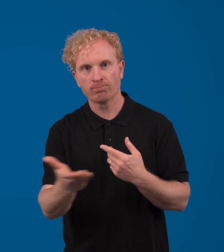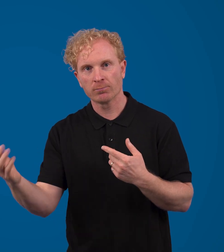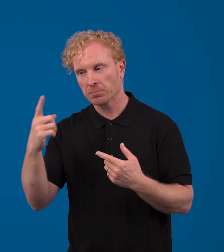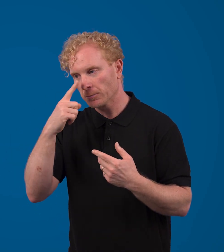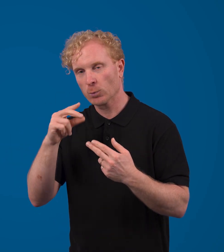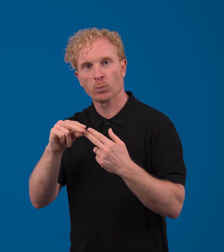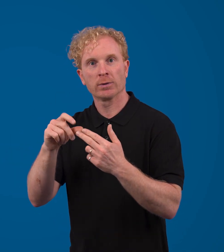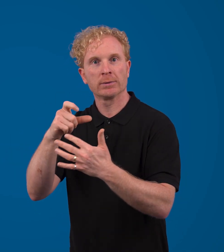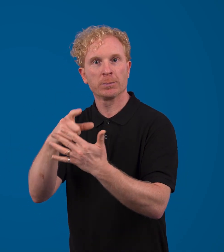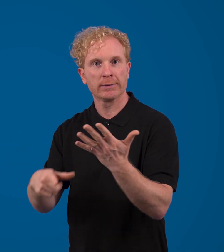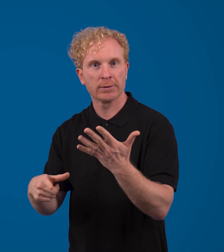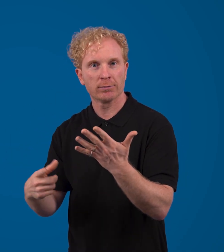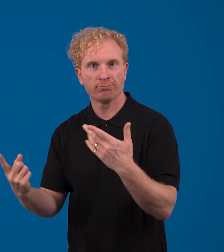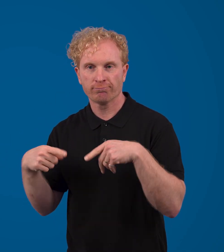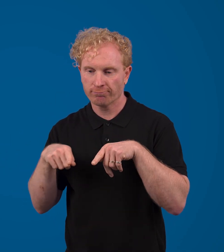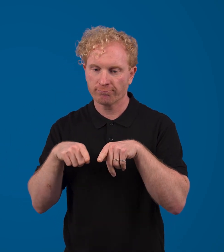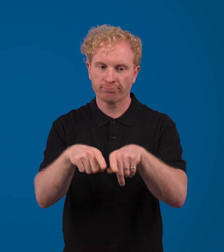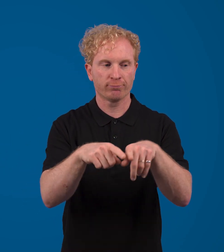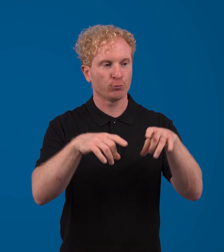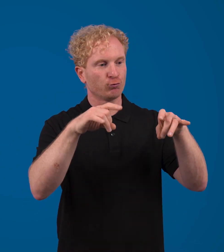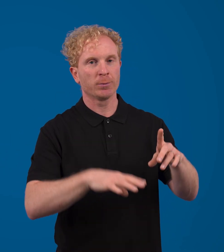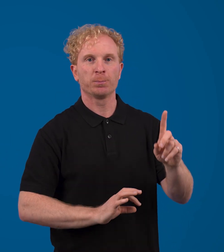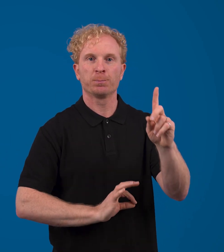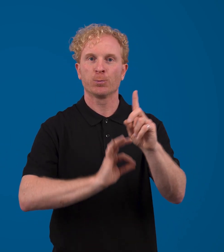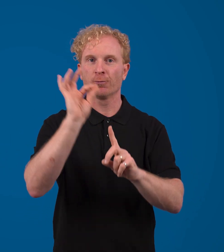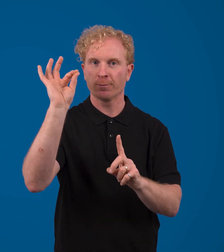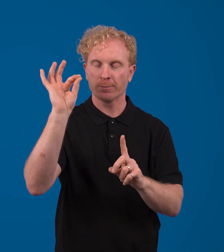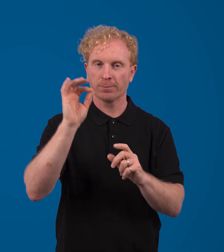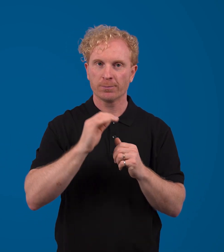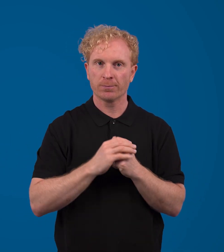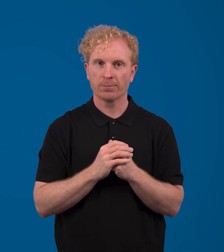to improve the lives of people with disability in Australia.